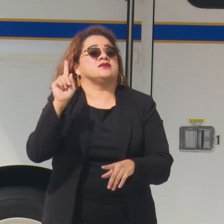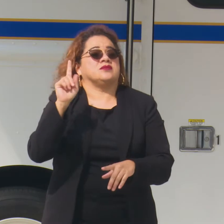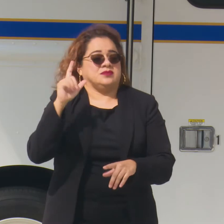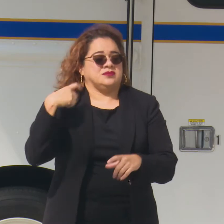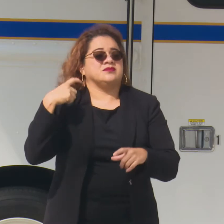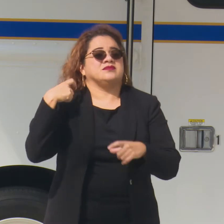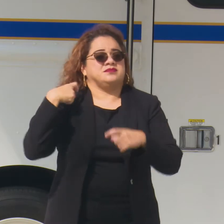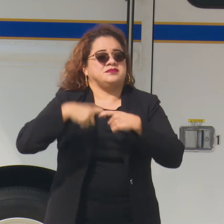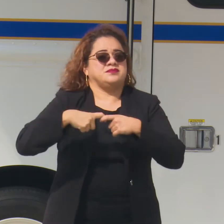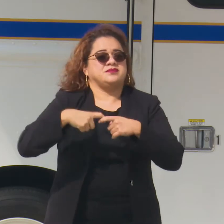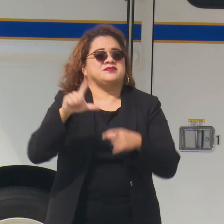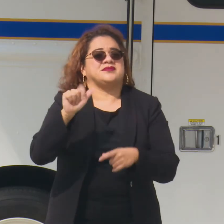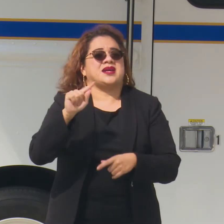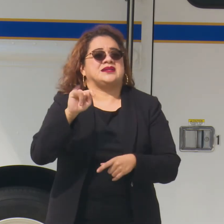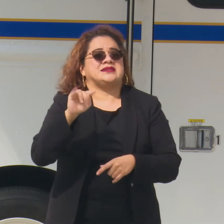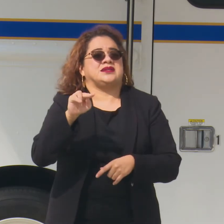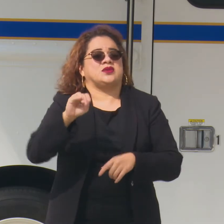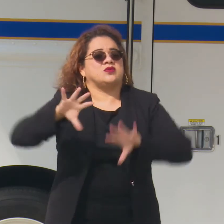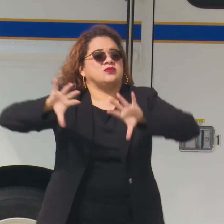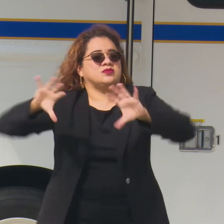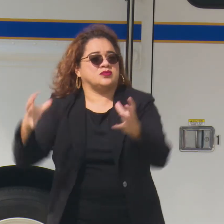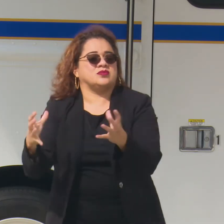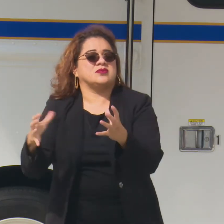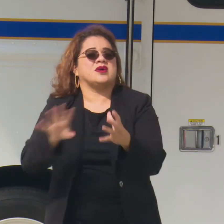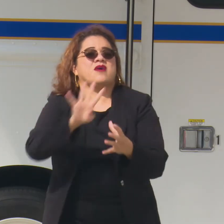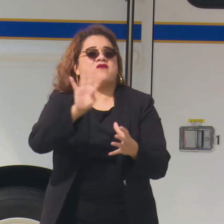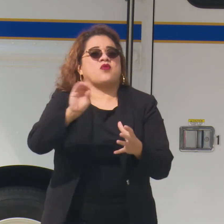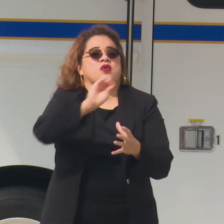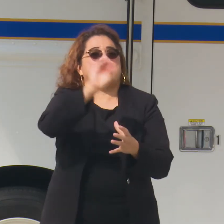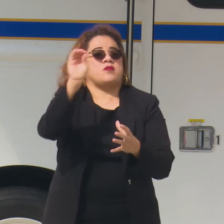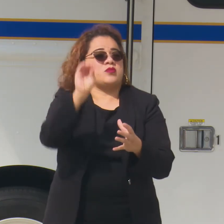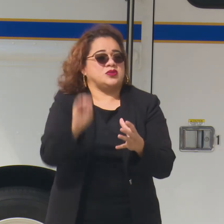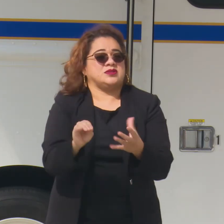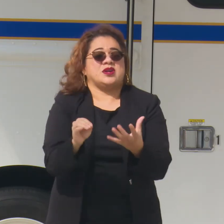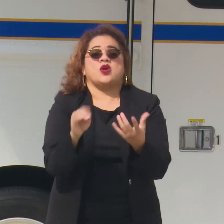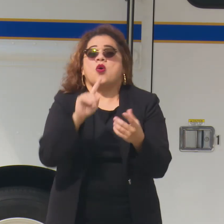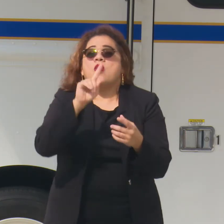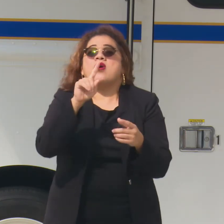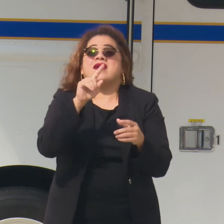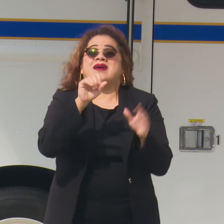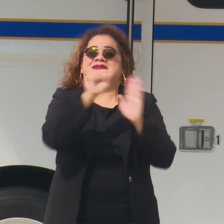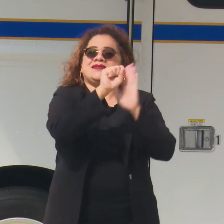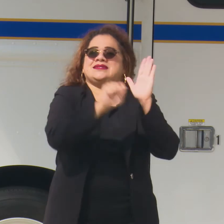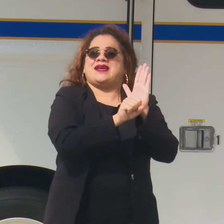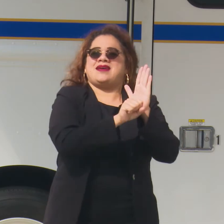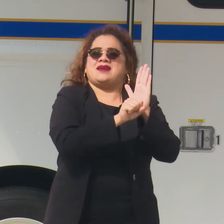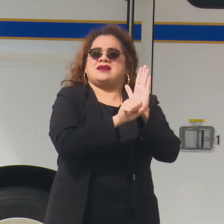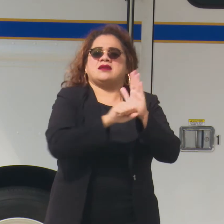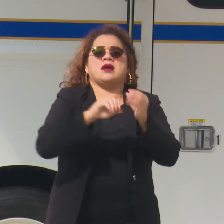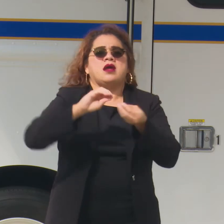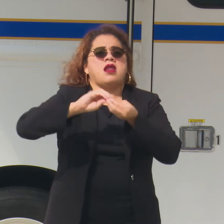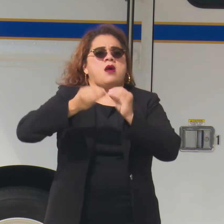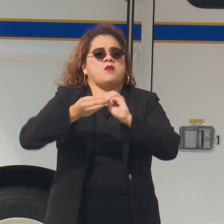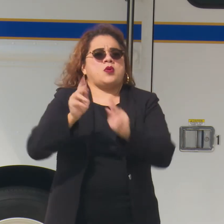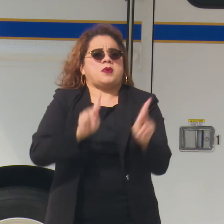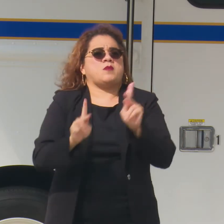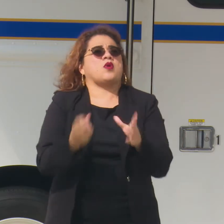yet we only make up about 40 percent of the state population. So there is a huge disparity in the state of California